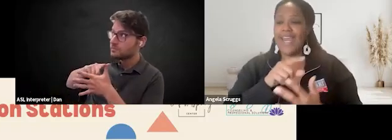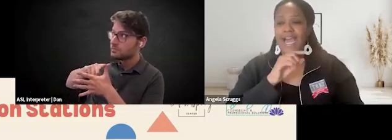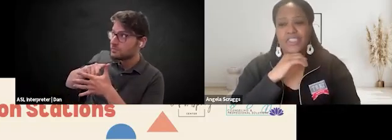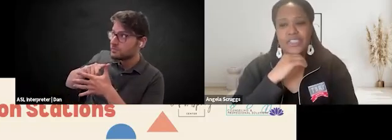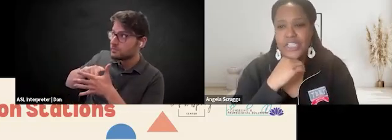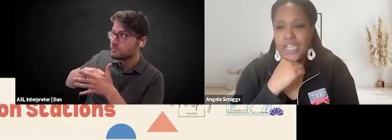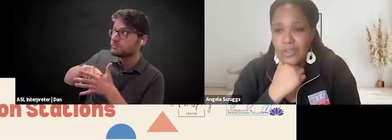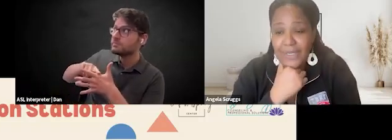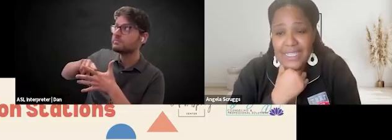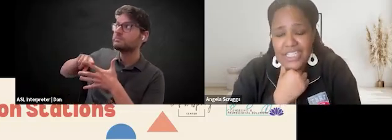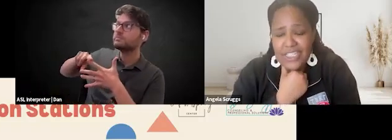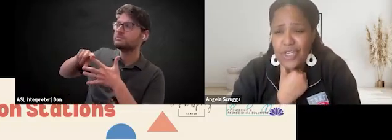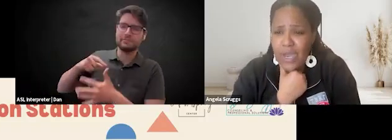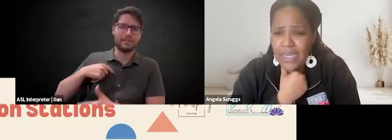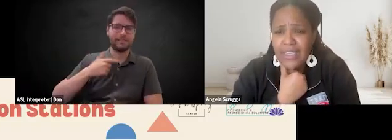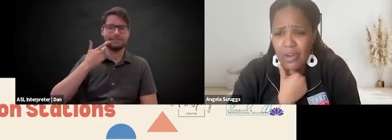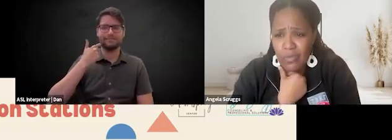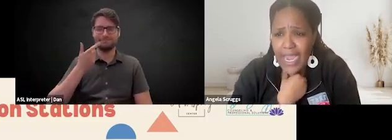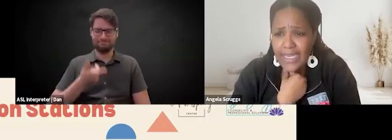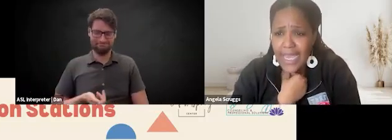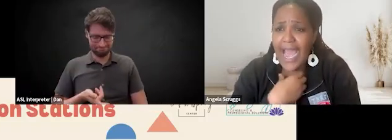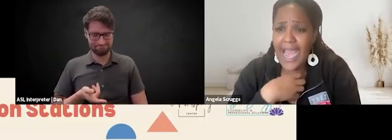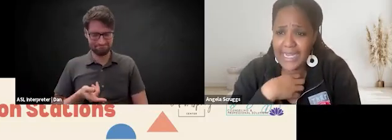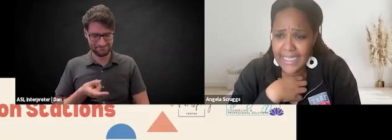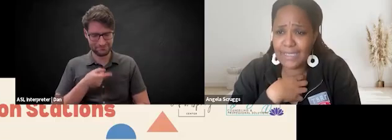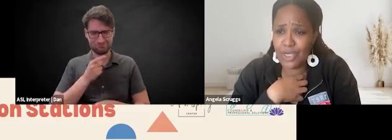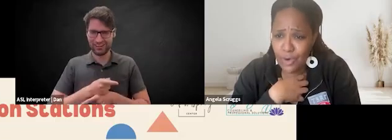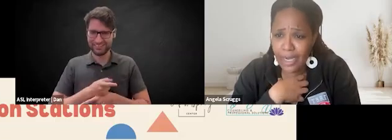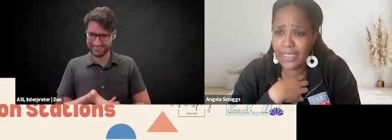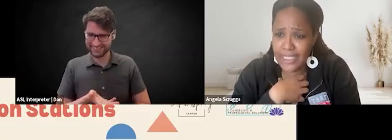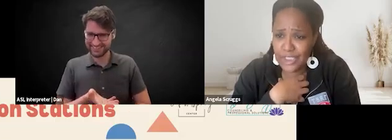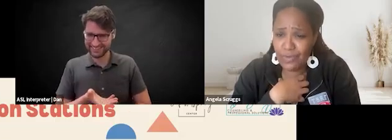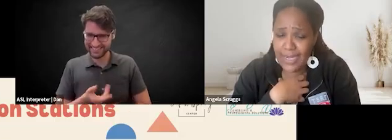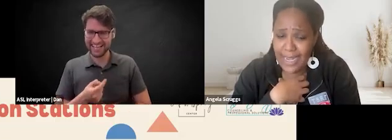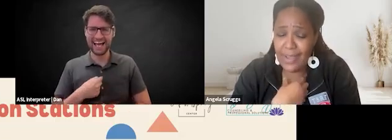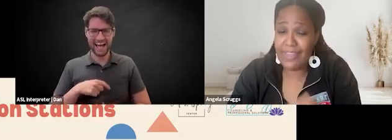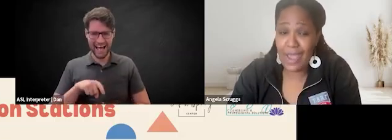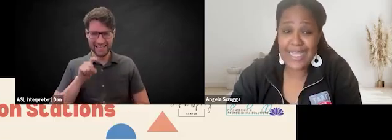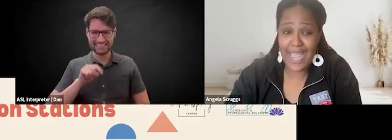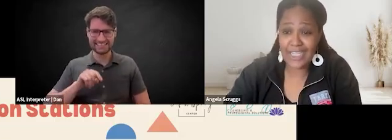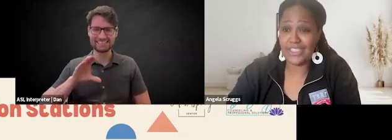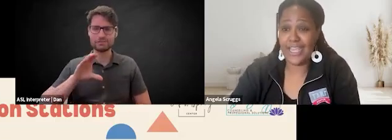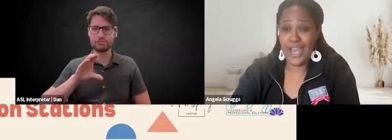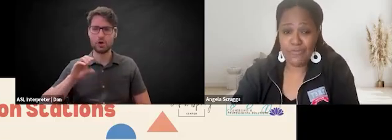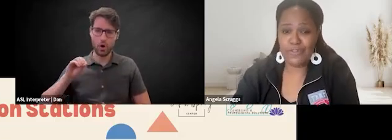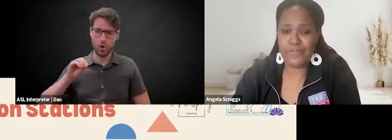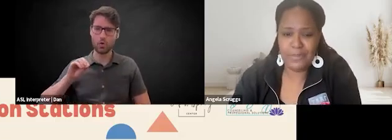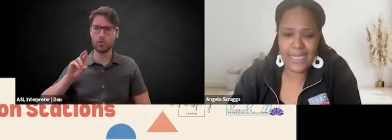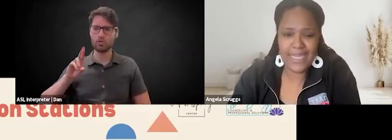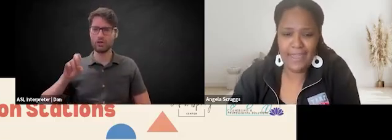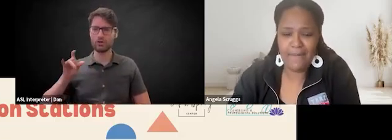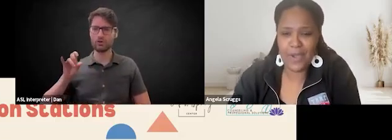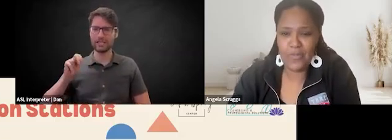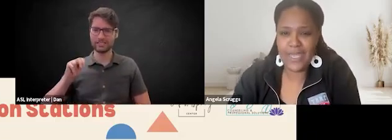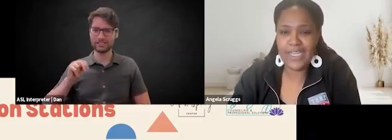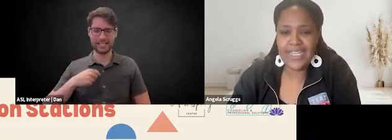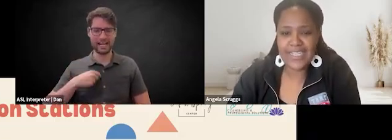And I just chuckled because I said, "You know what? They're right. I need some co-regulation right now." And that was actually helpful for me in that moment